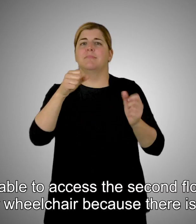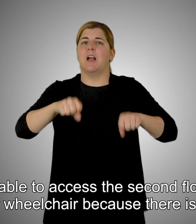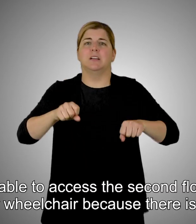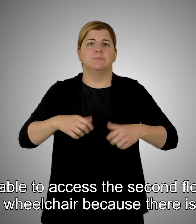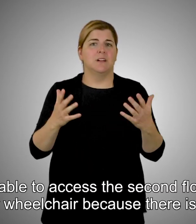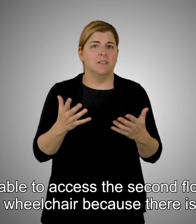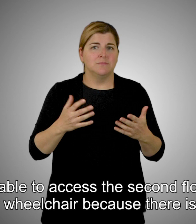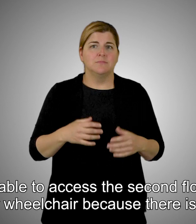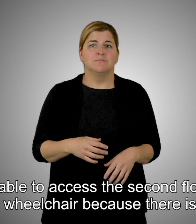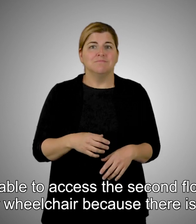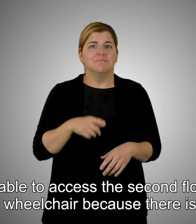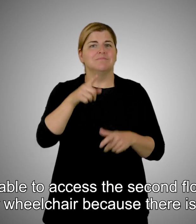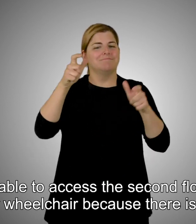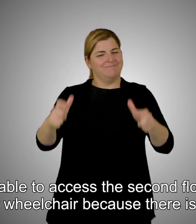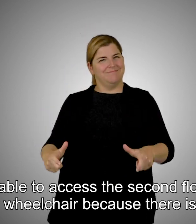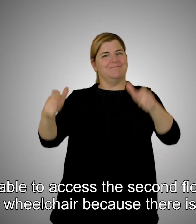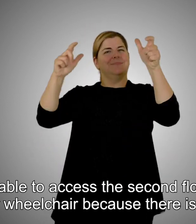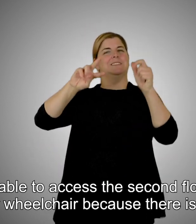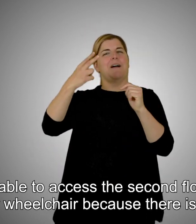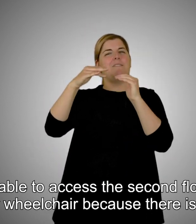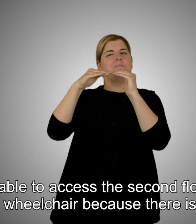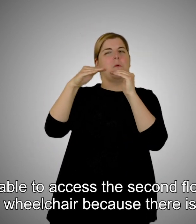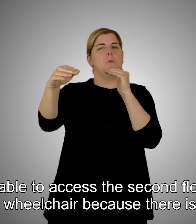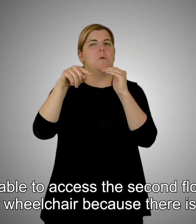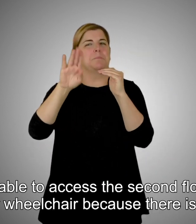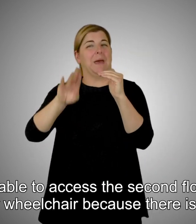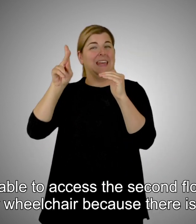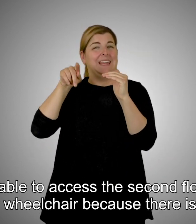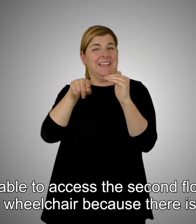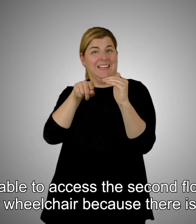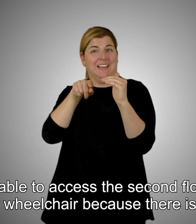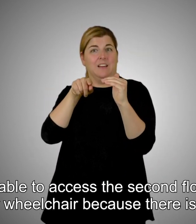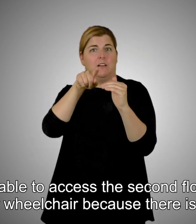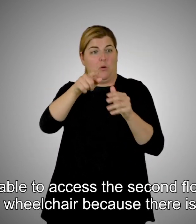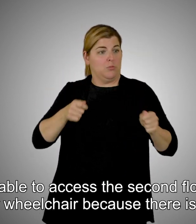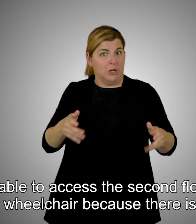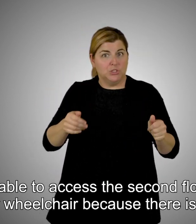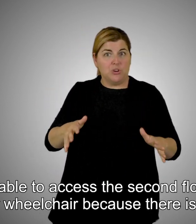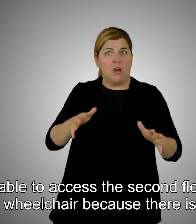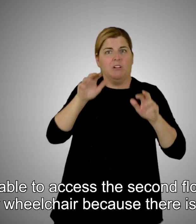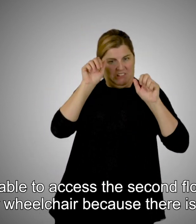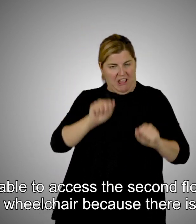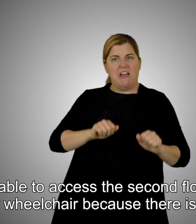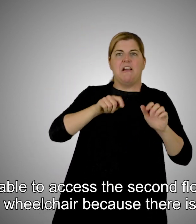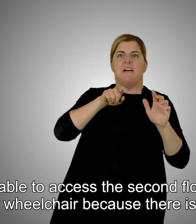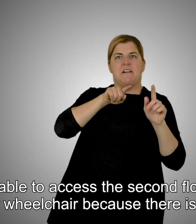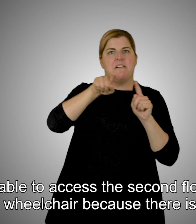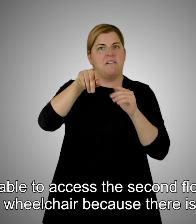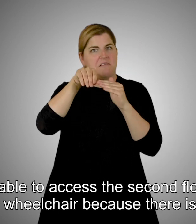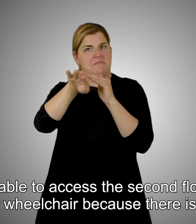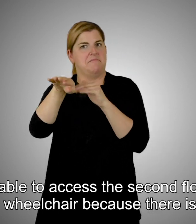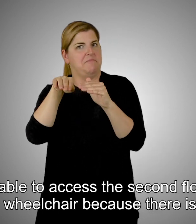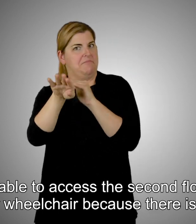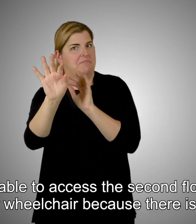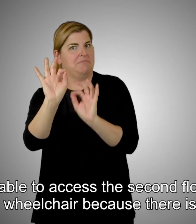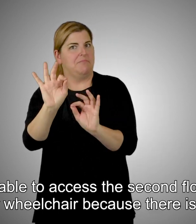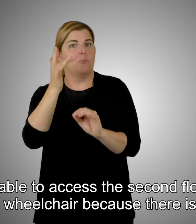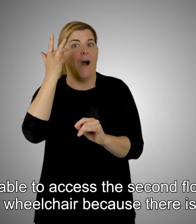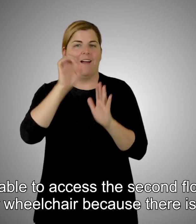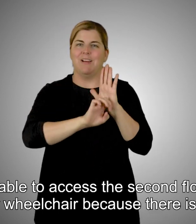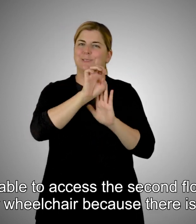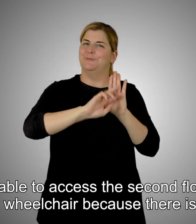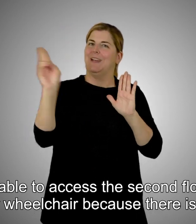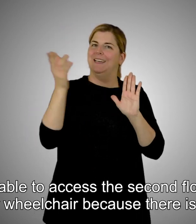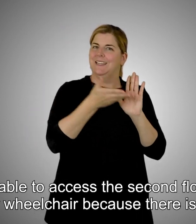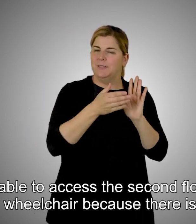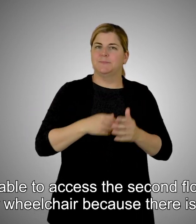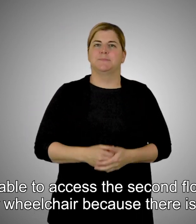You are able to access the second floor of the bank in your wheelchair because there is an elevator.